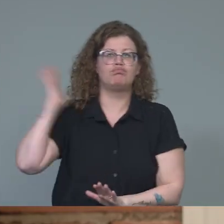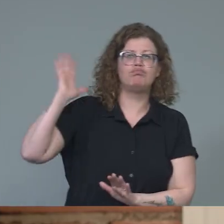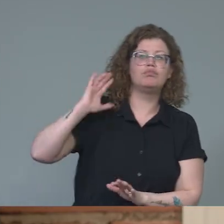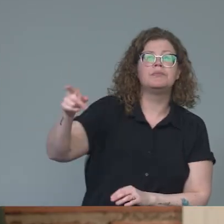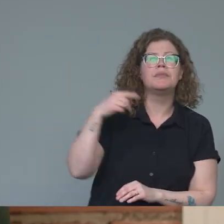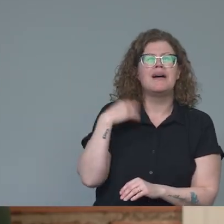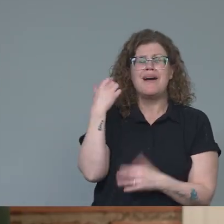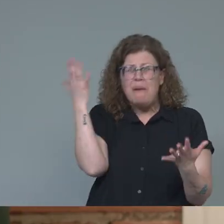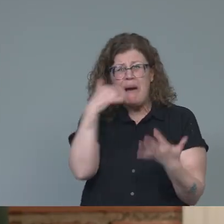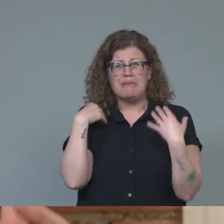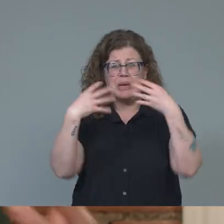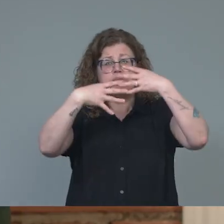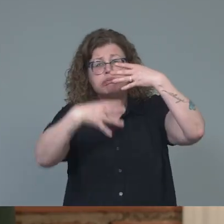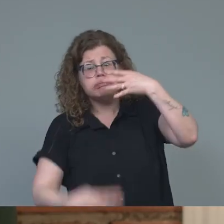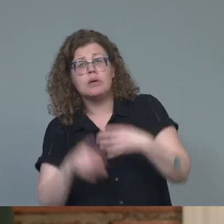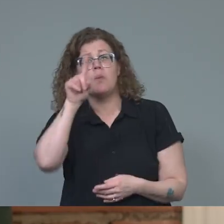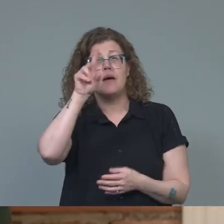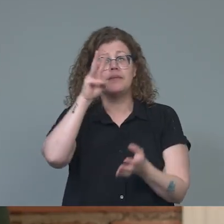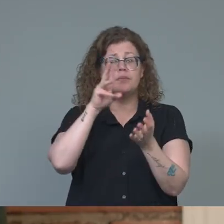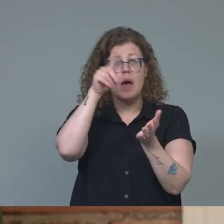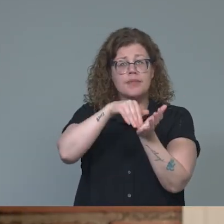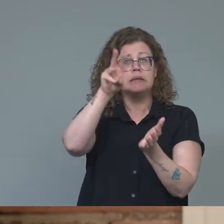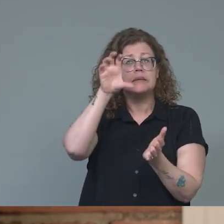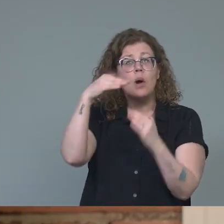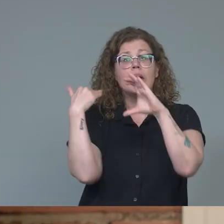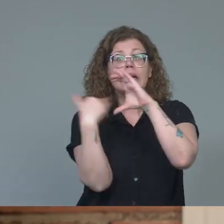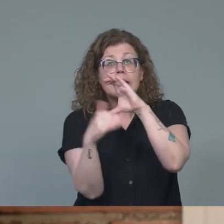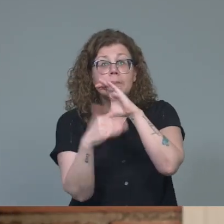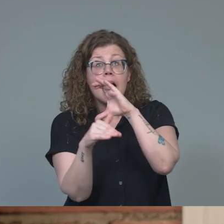community. Maybe it's just first through a survey. Maybe it's through conversations.